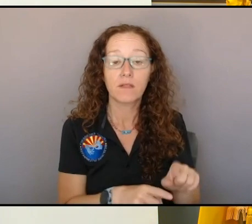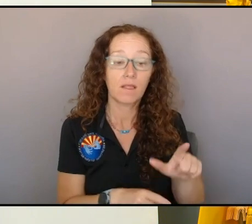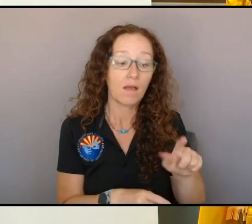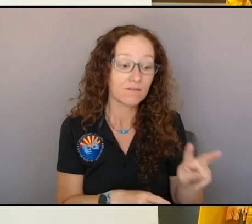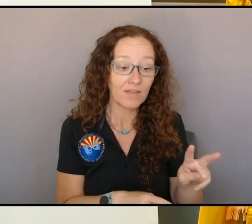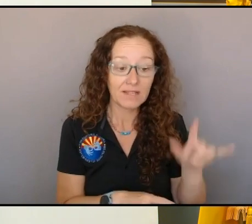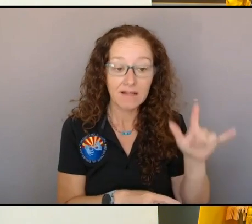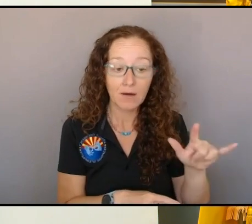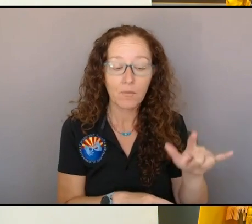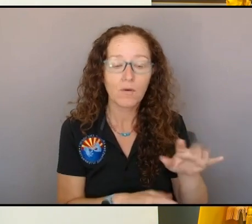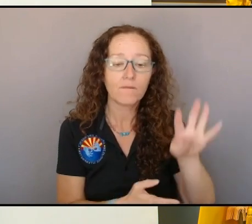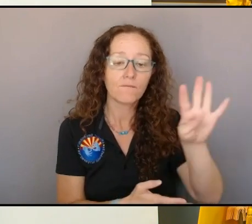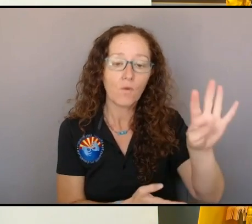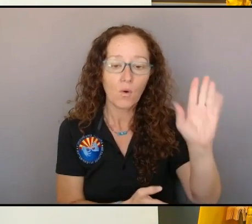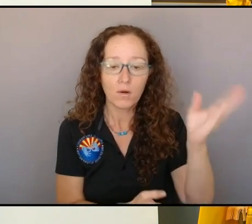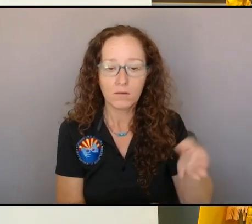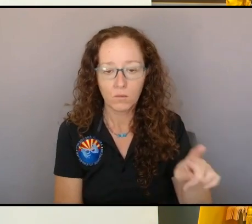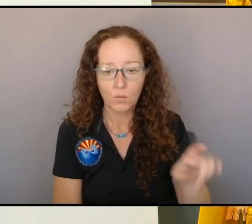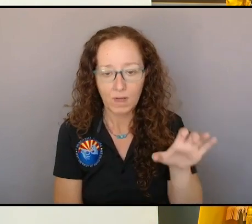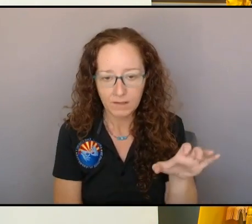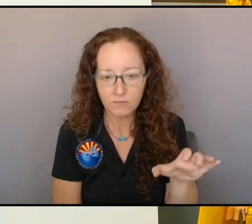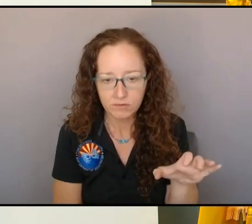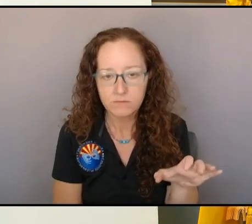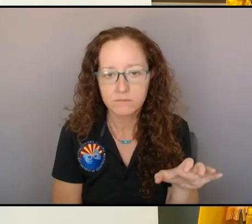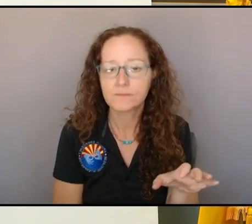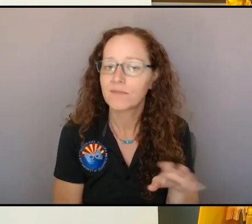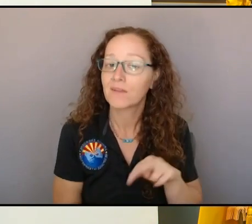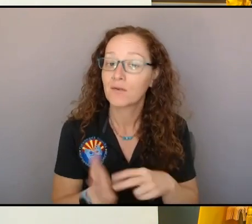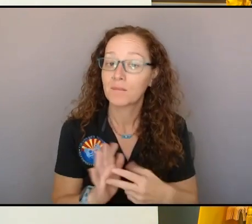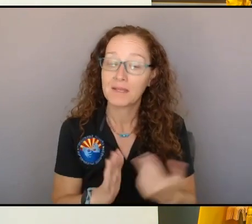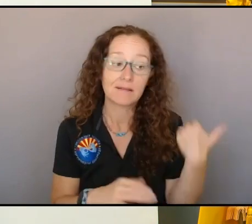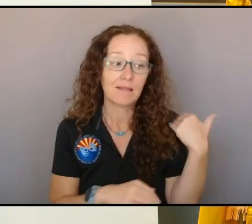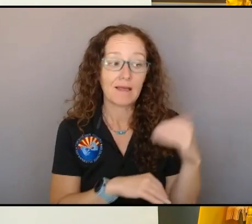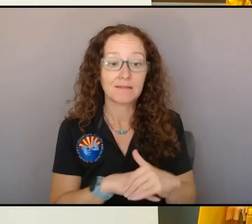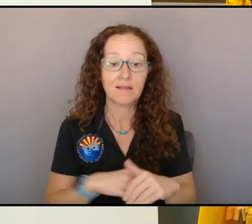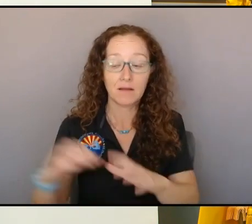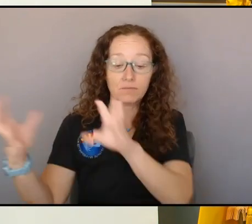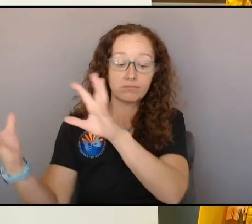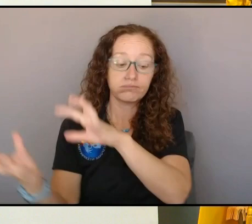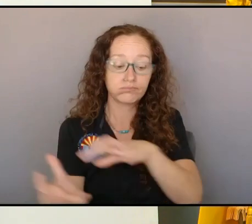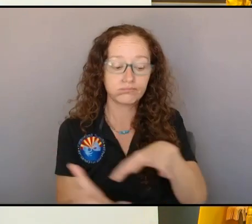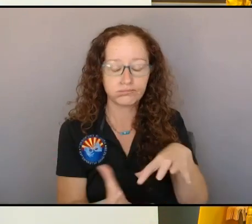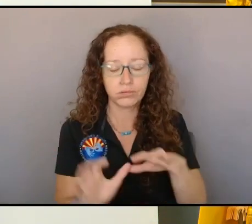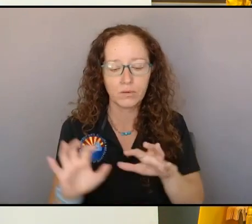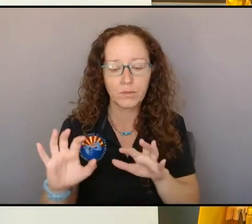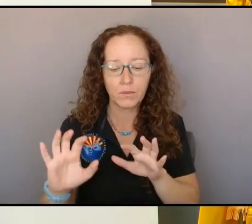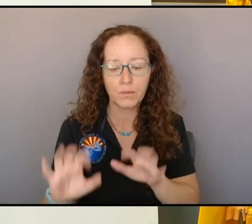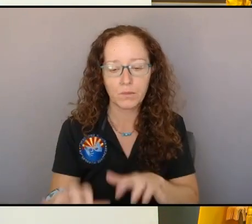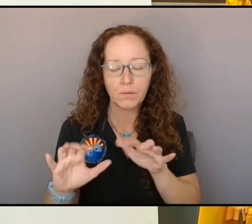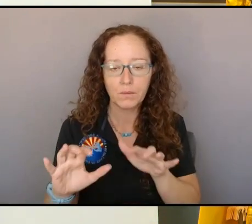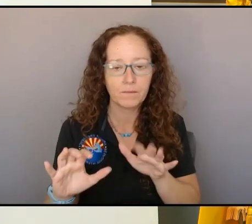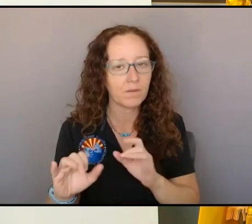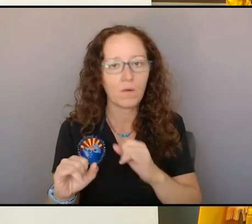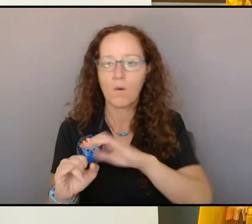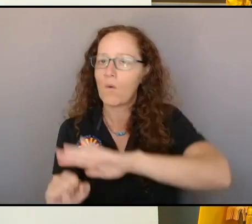night over the fire didn't wet the whole fire. In fact, most of it didn't get any, and what it did do was provide very